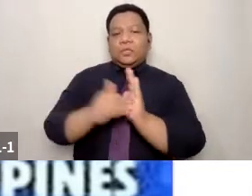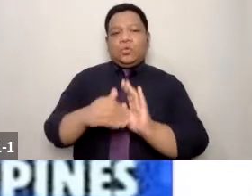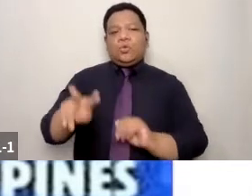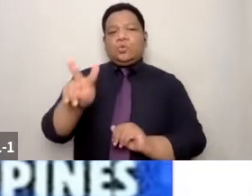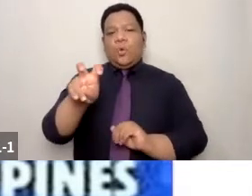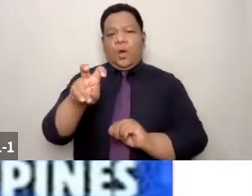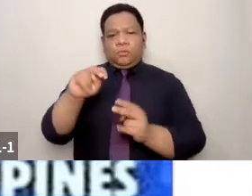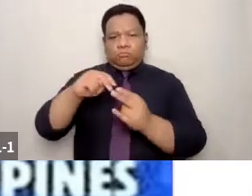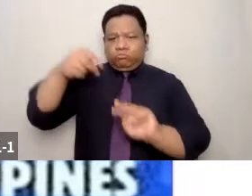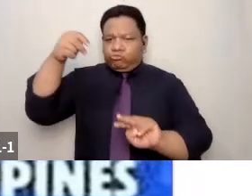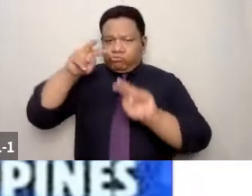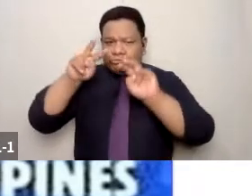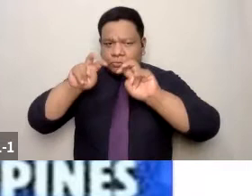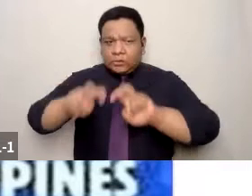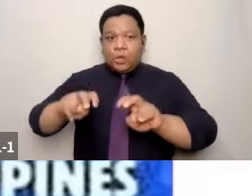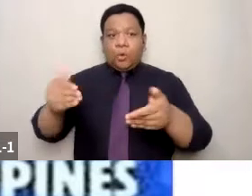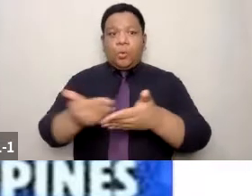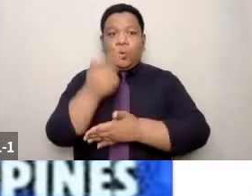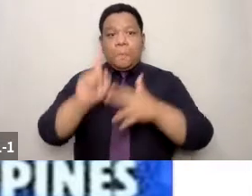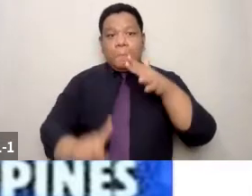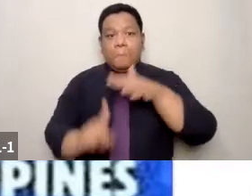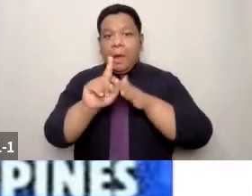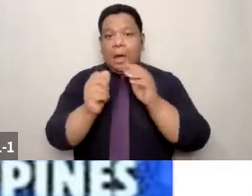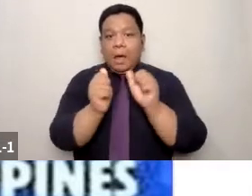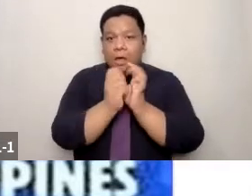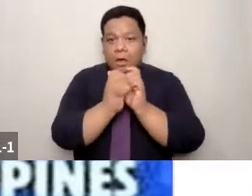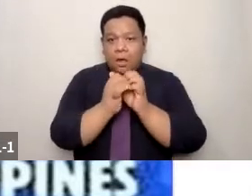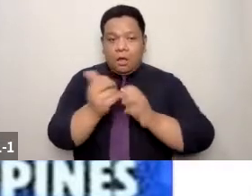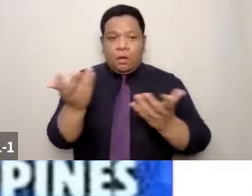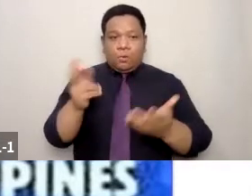We have sequenced 7,200 samples, new variant cases documented at 2,215.